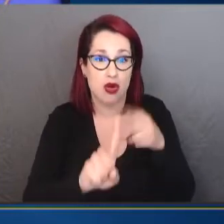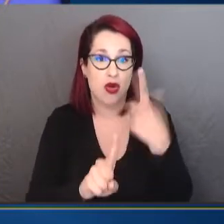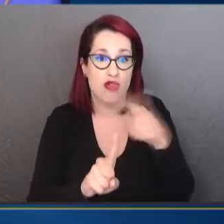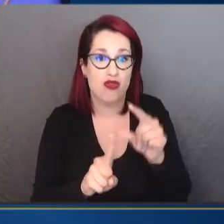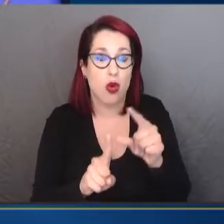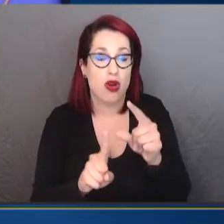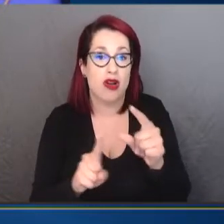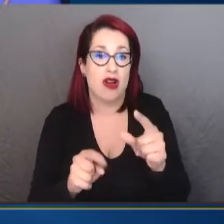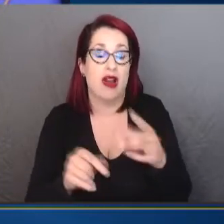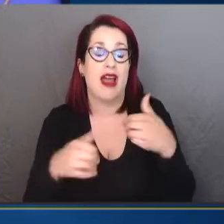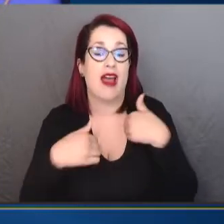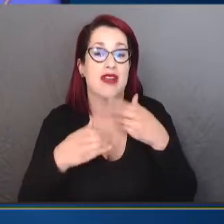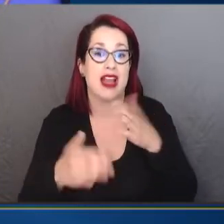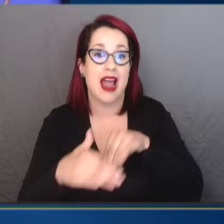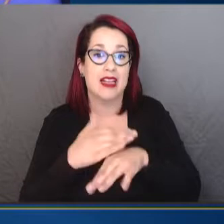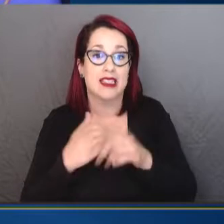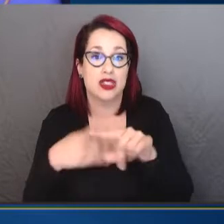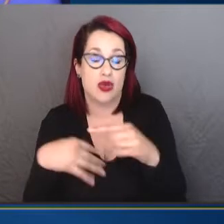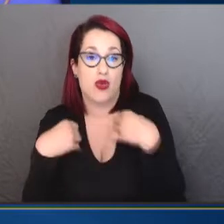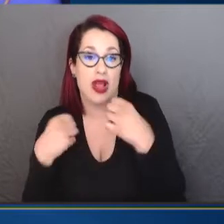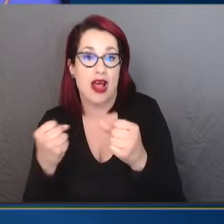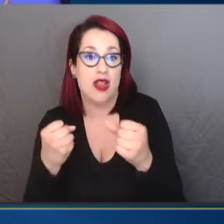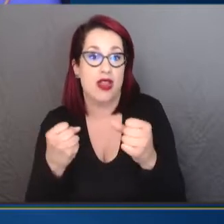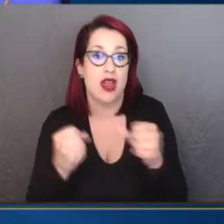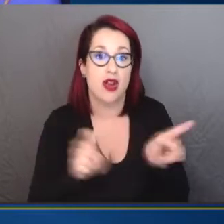First, I'd like to welcome Dr. Elena Rios to the stage.